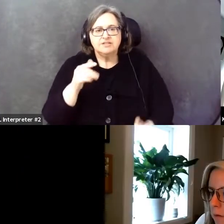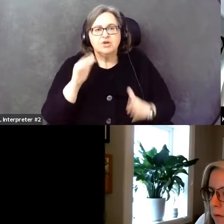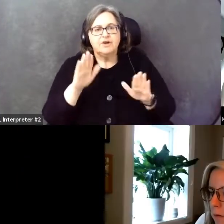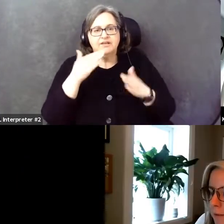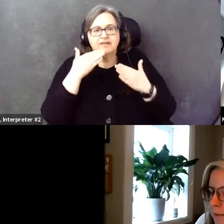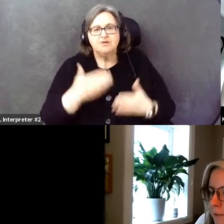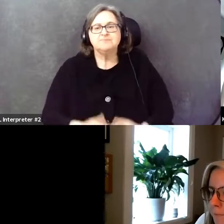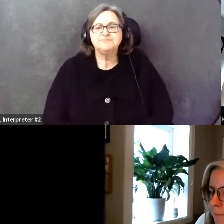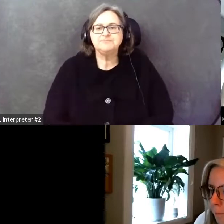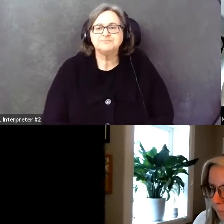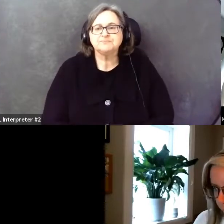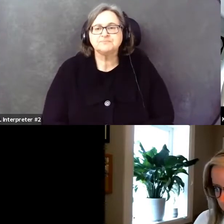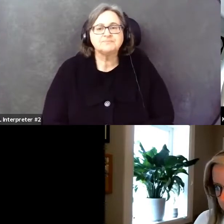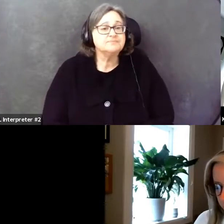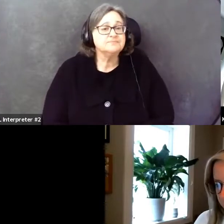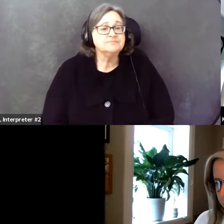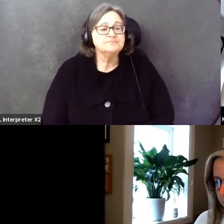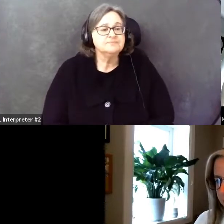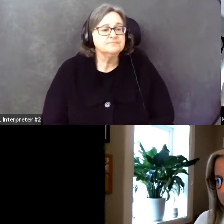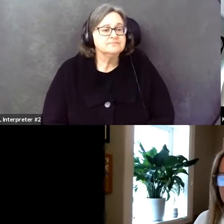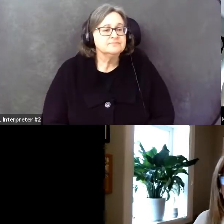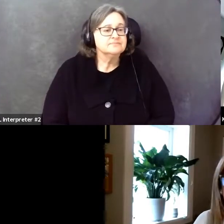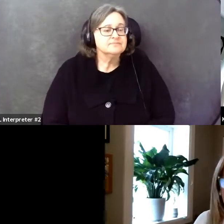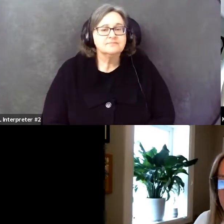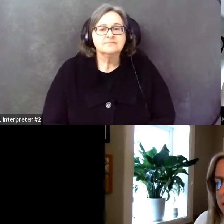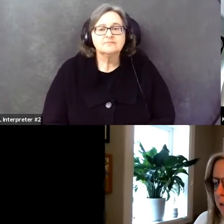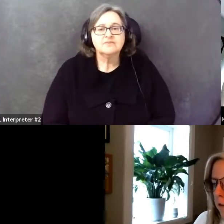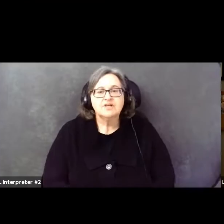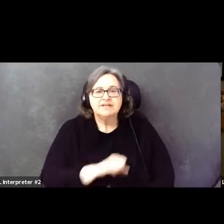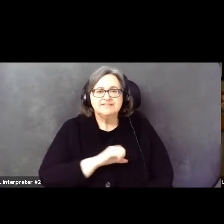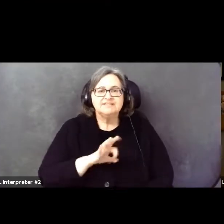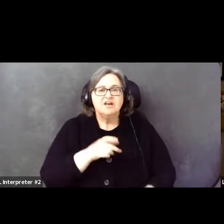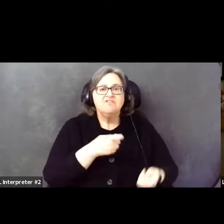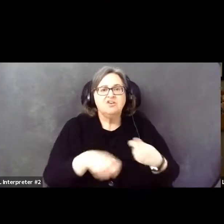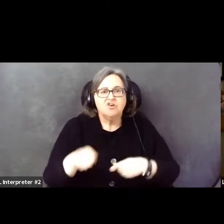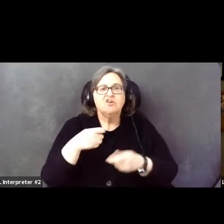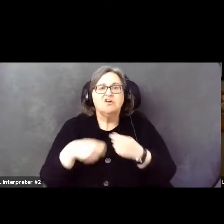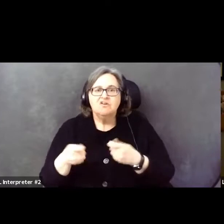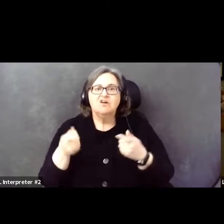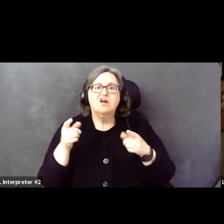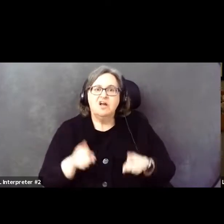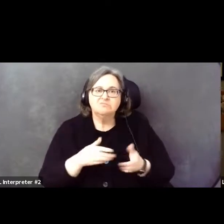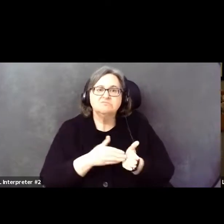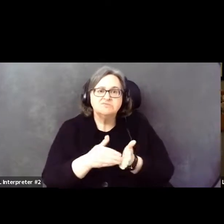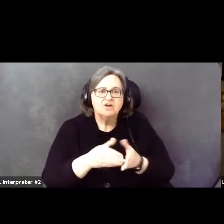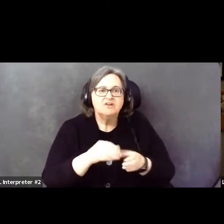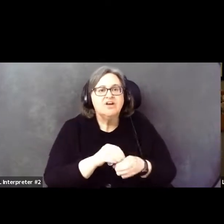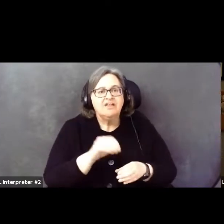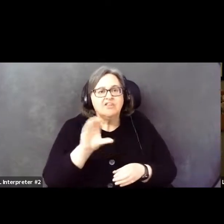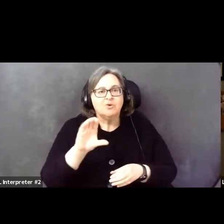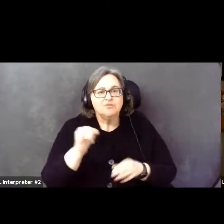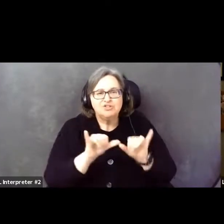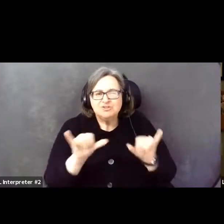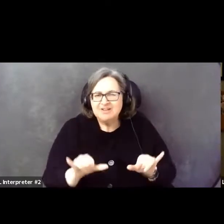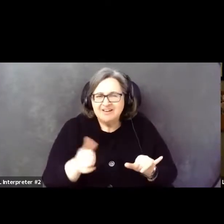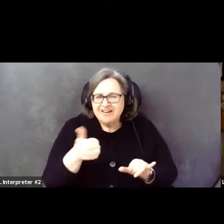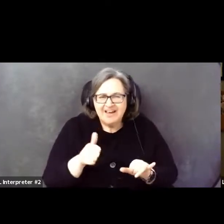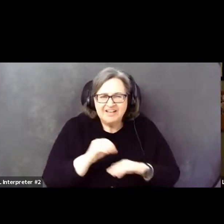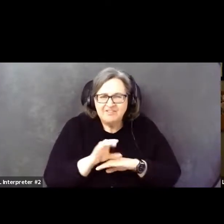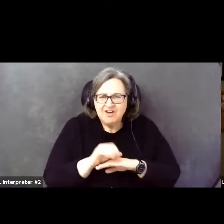It can sometimes be common. Any advise on how to manage it when it comes to advocacy,